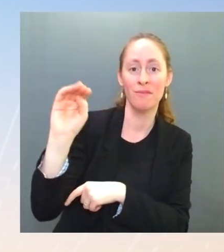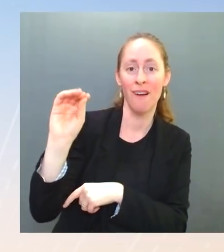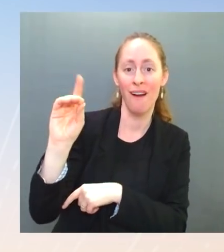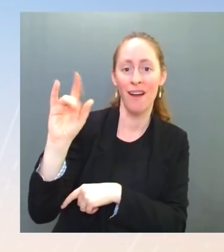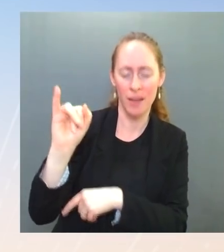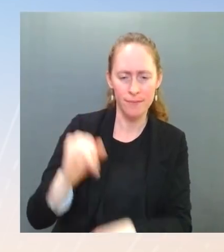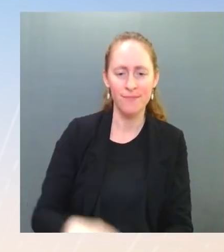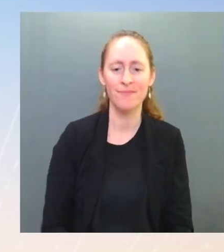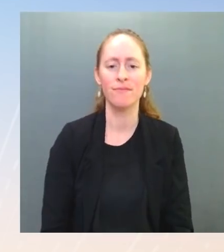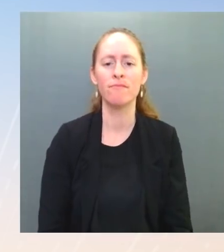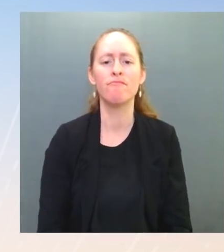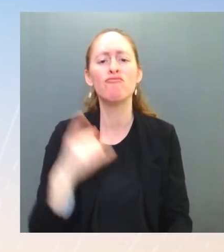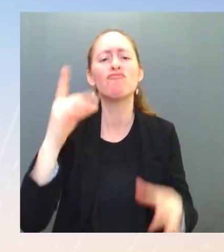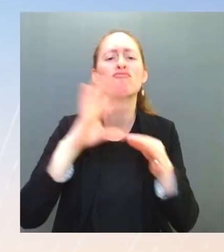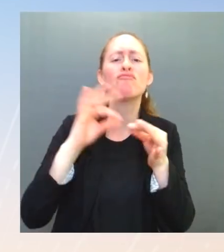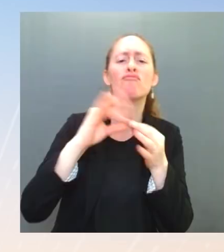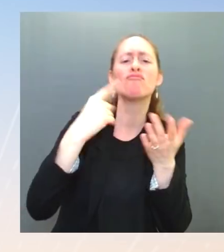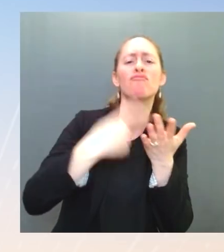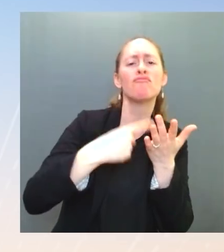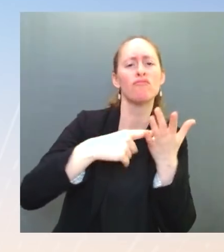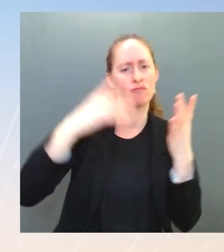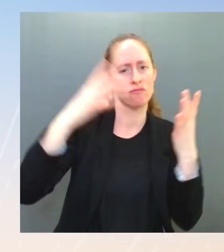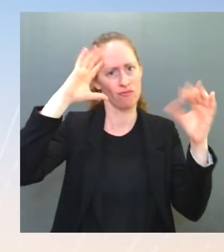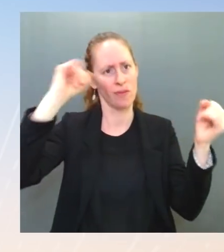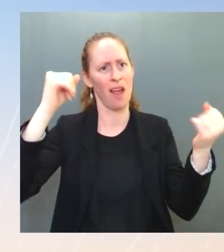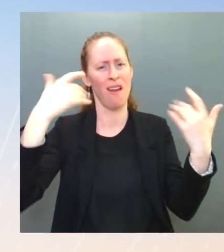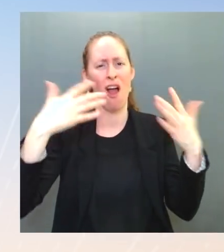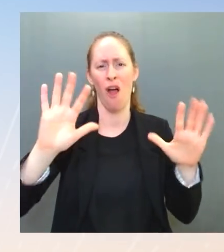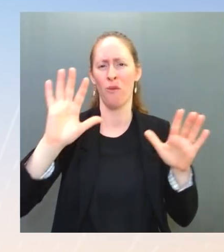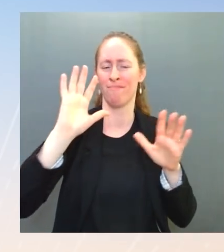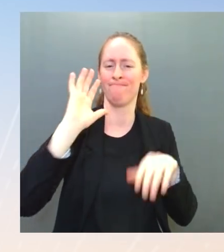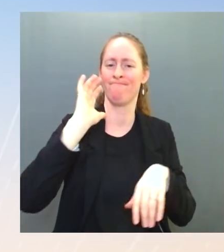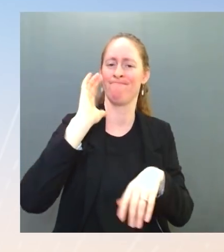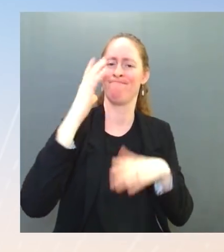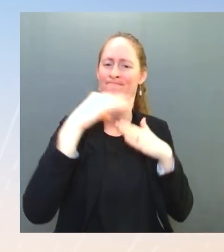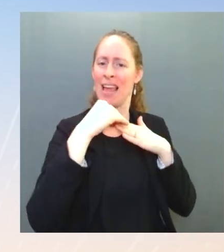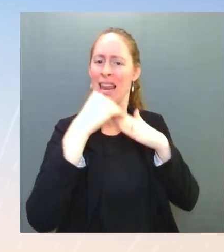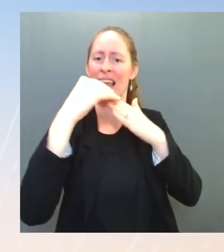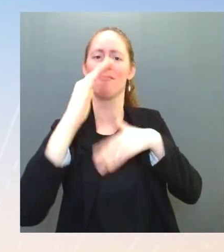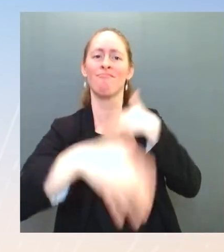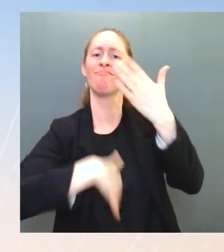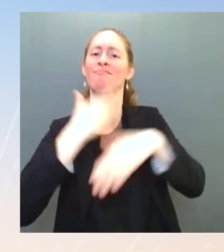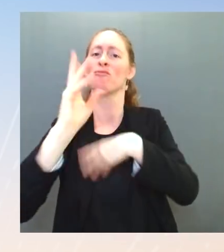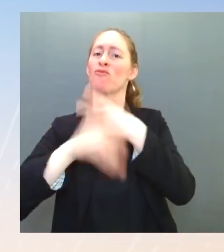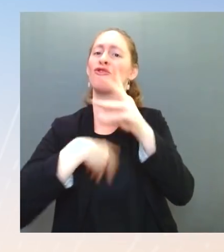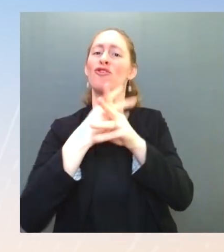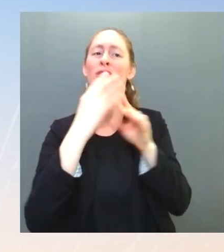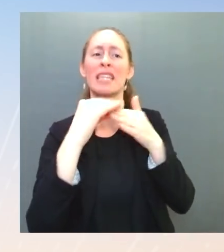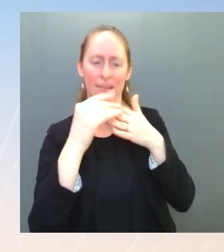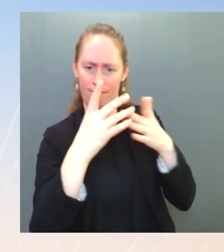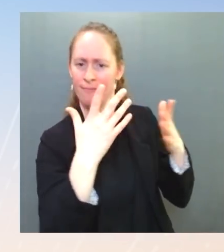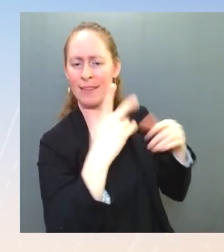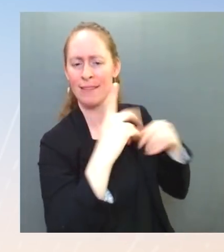but that global coalition isn't really global, in the sense that there are many countries out there, India is one of them, that hasn't really joined,